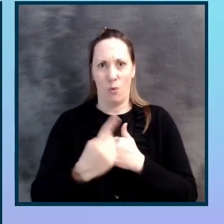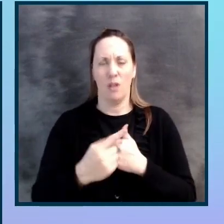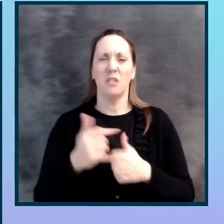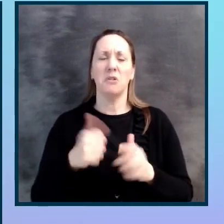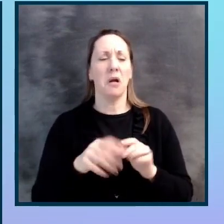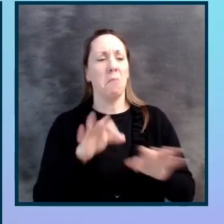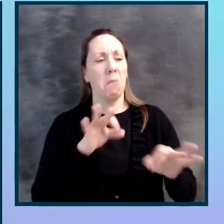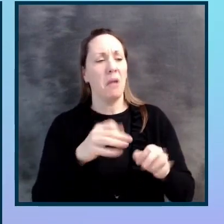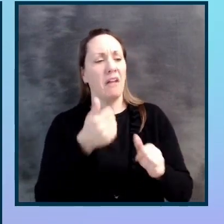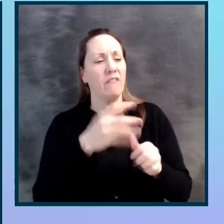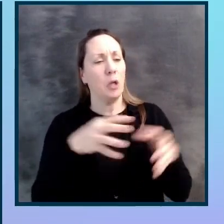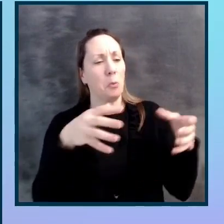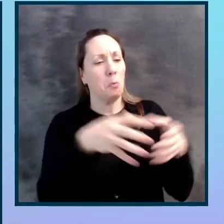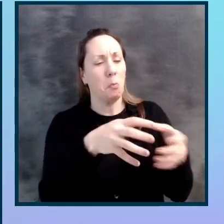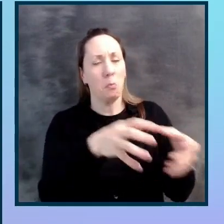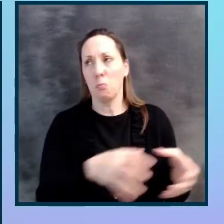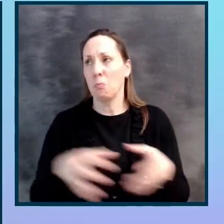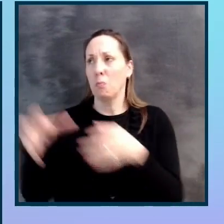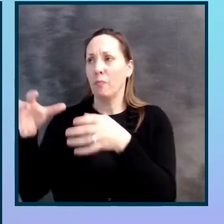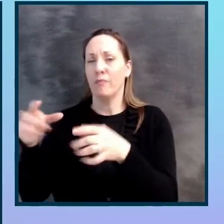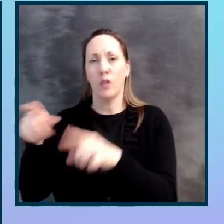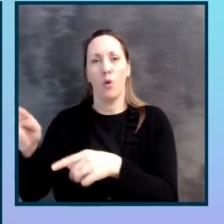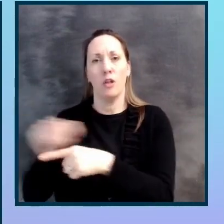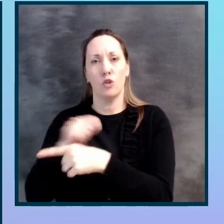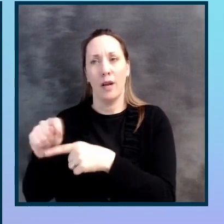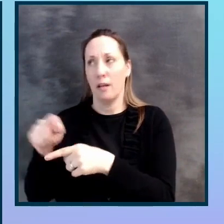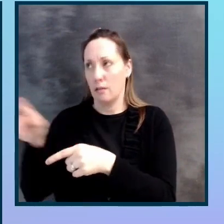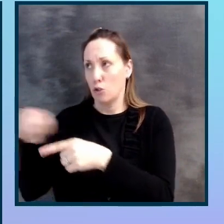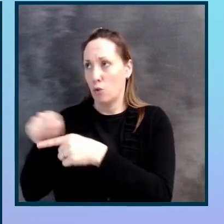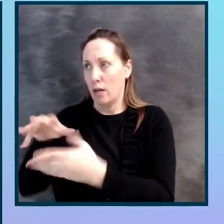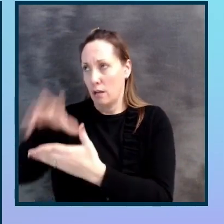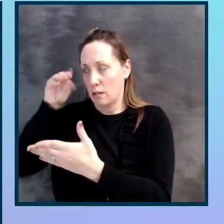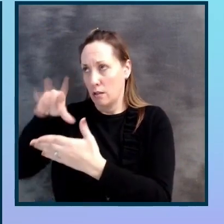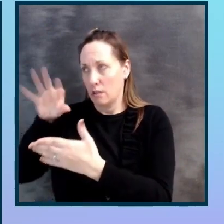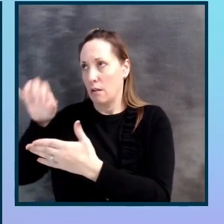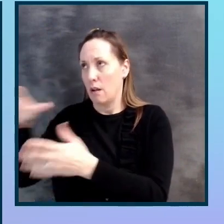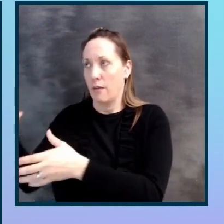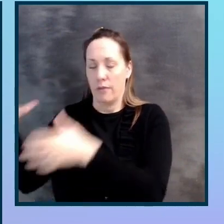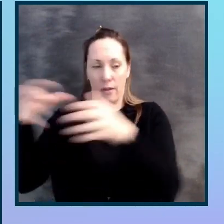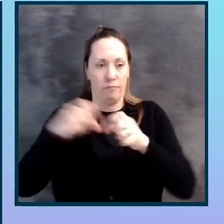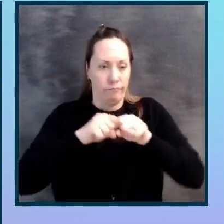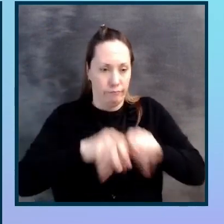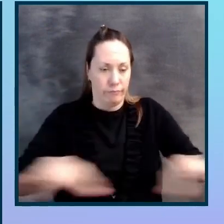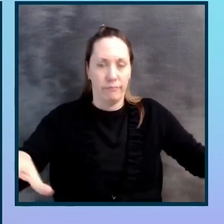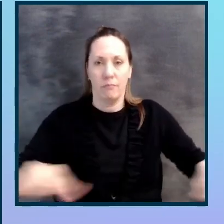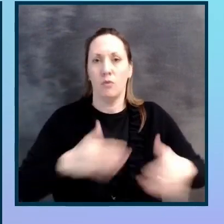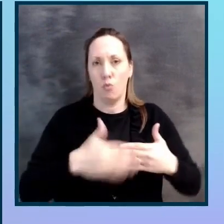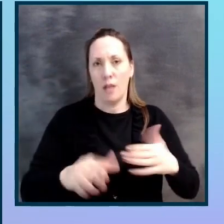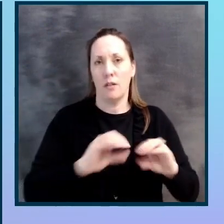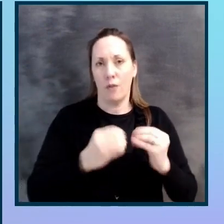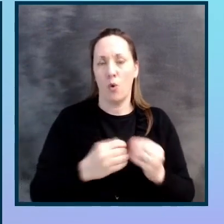and then we share that training with the rest of the organization. We've had, since I've been here, I wanna say we've had